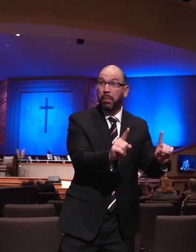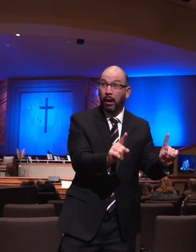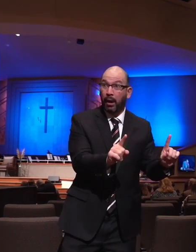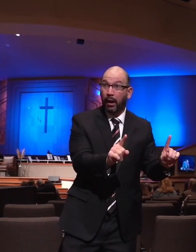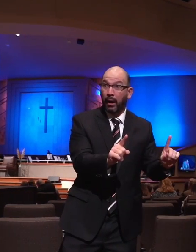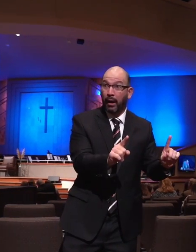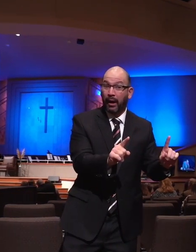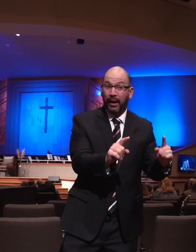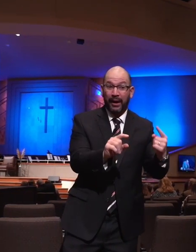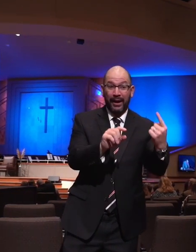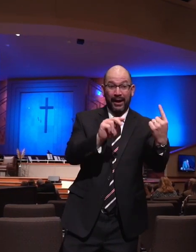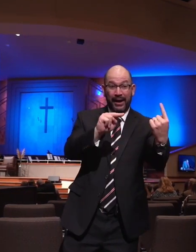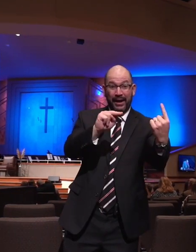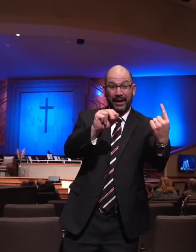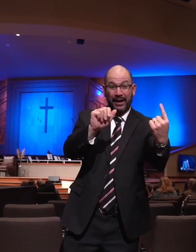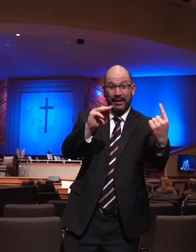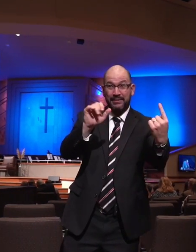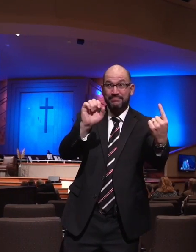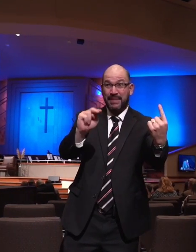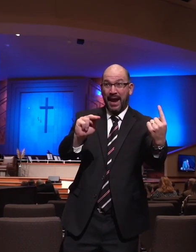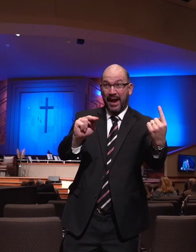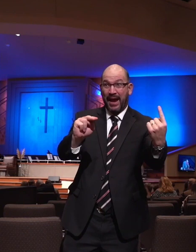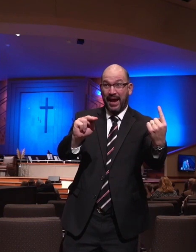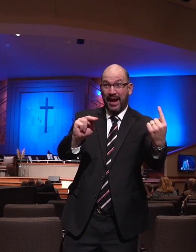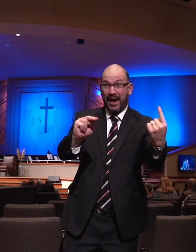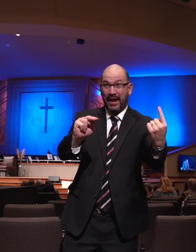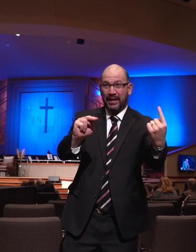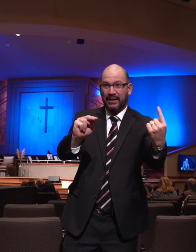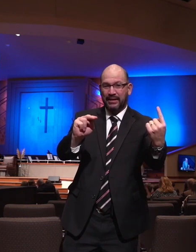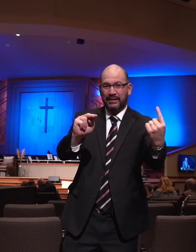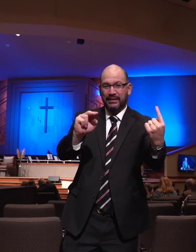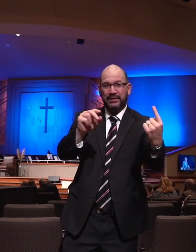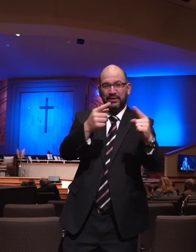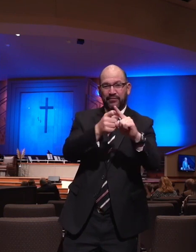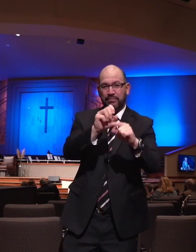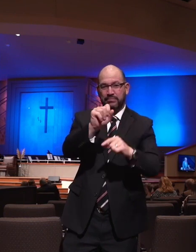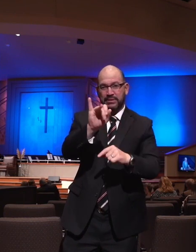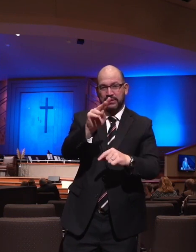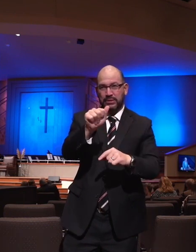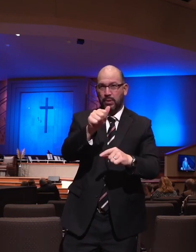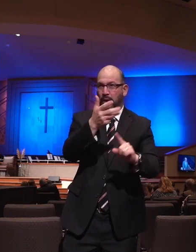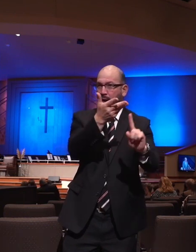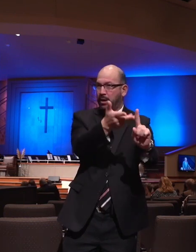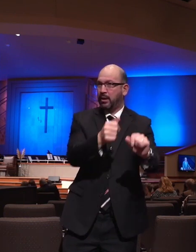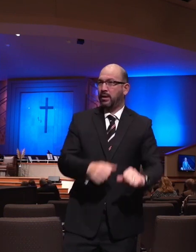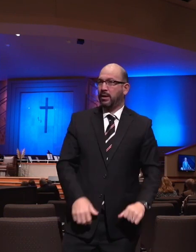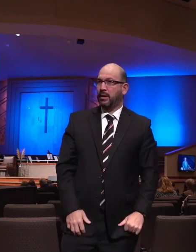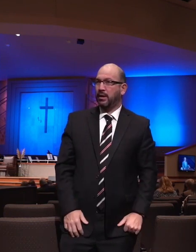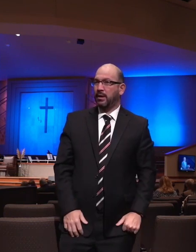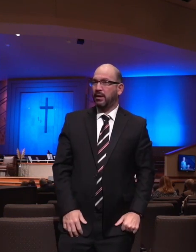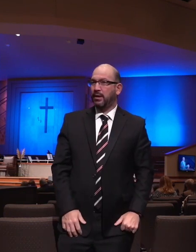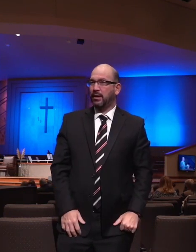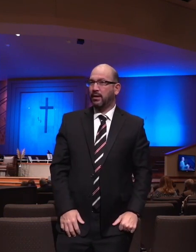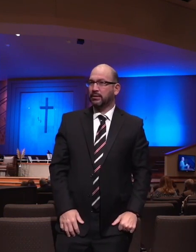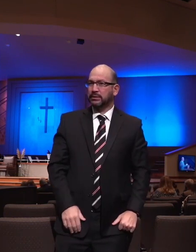saving Naaman the Syrian so at the time of Elisha there were many